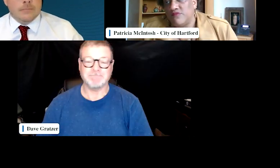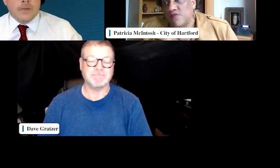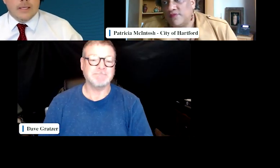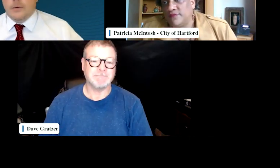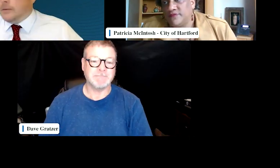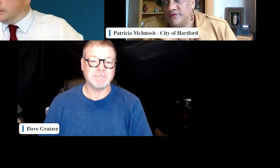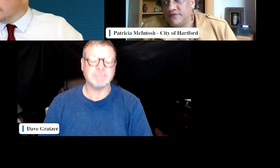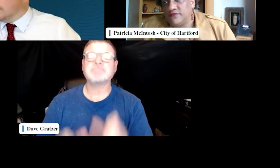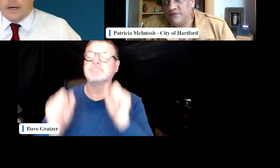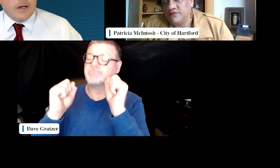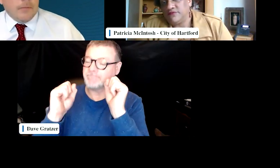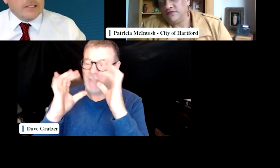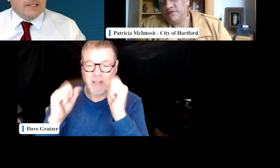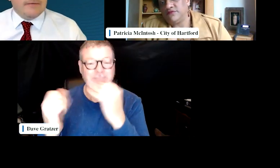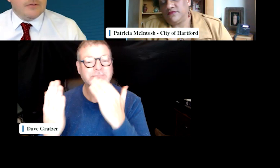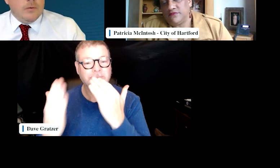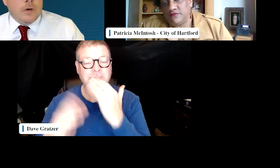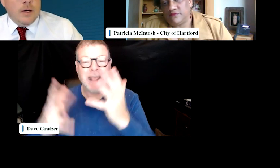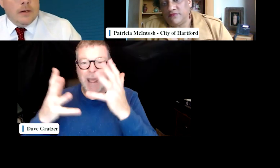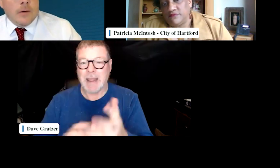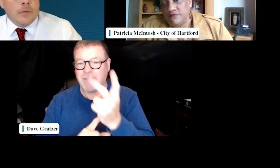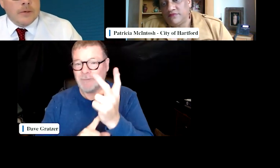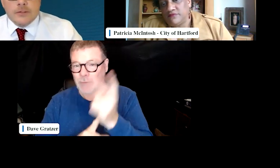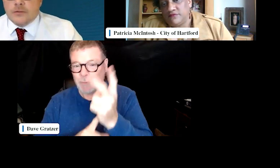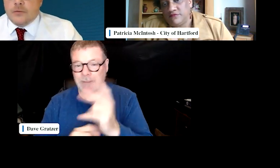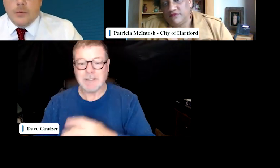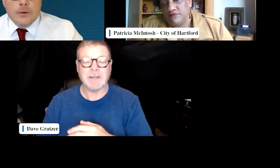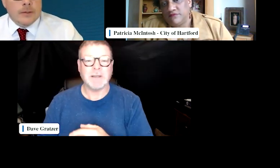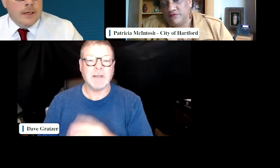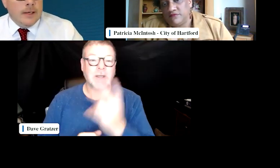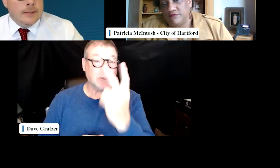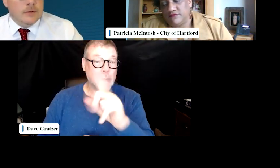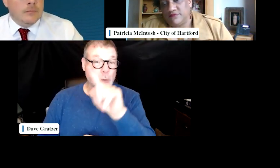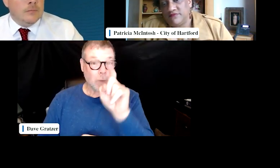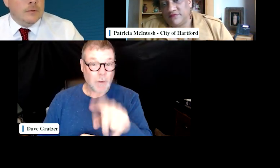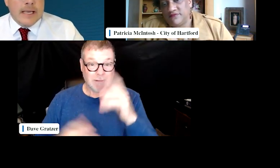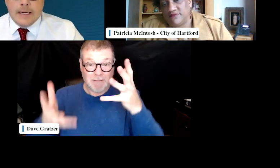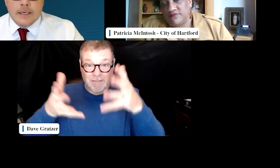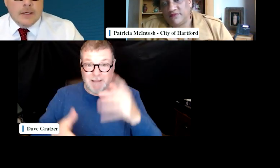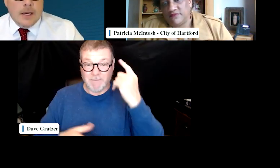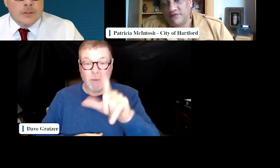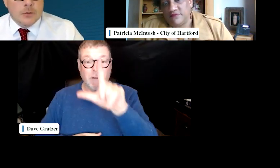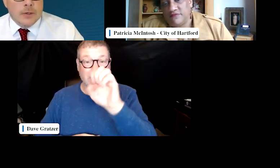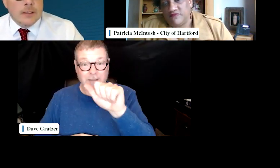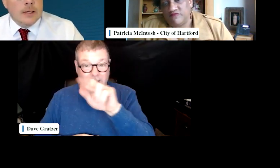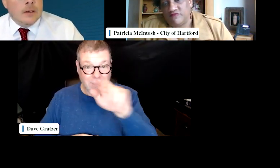Awesome, thank you. A couple of minutes left, so couple questions for Leigh Ann and Jordan.